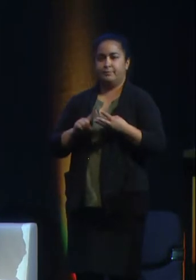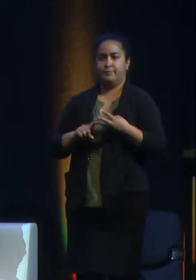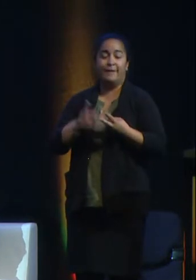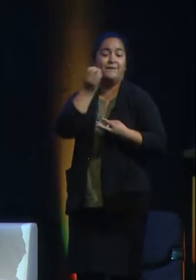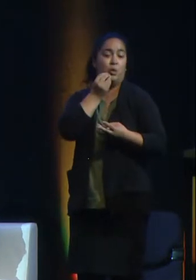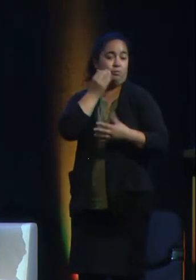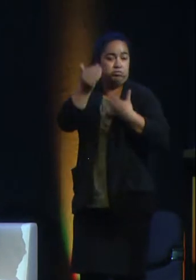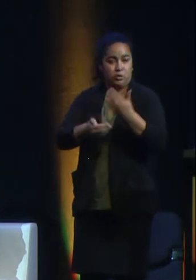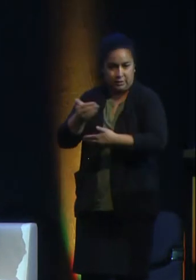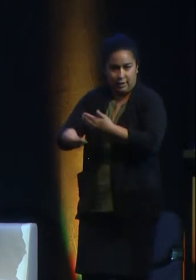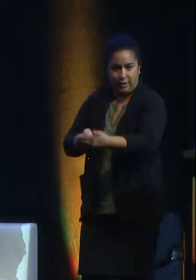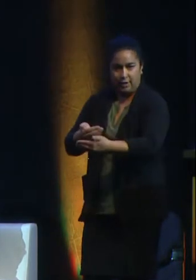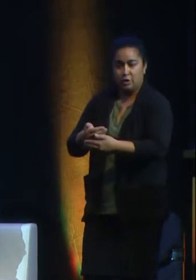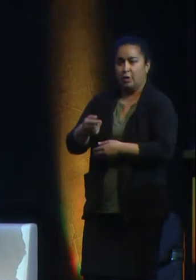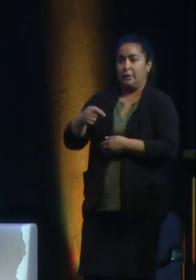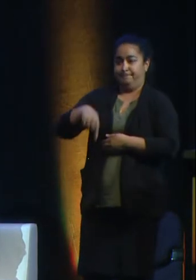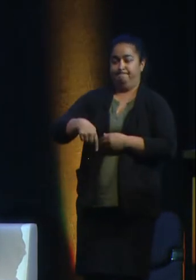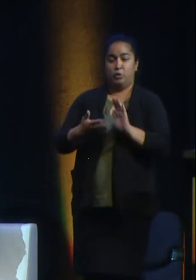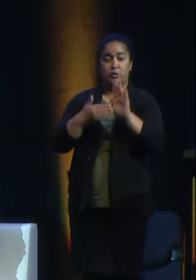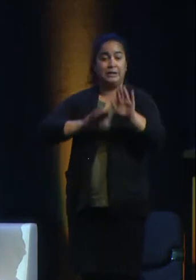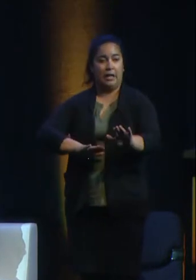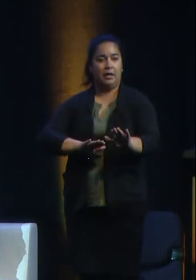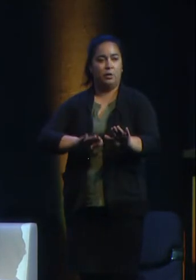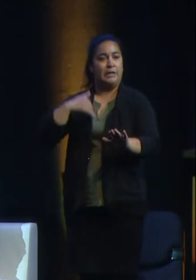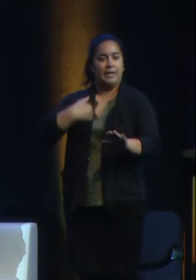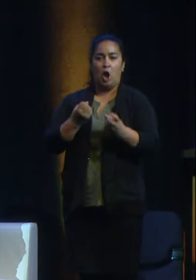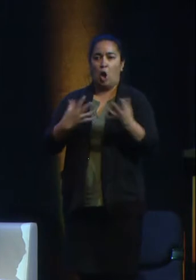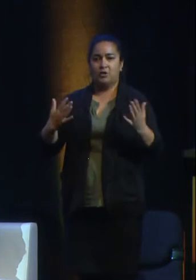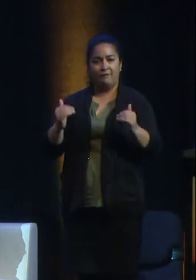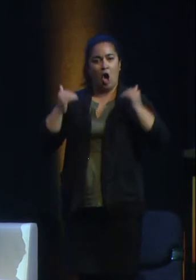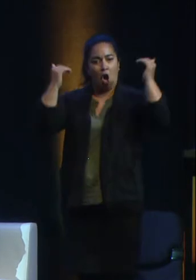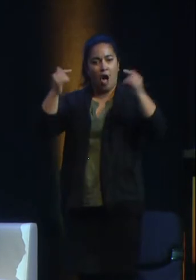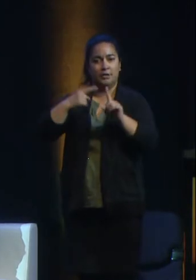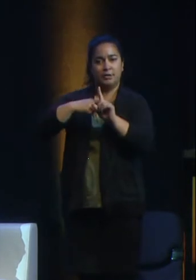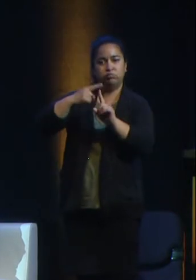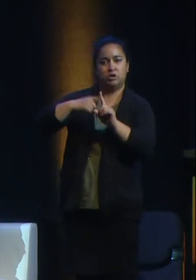we require in New Zealand a lot of high heat to be able to process our food, whether it